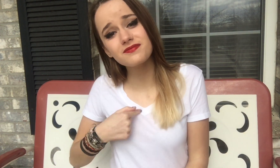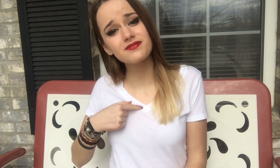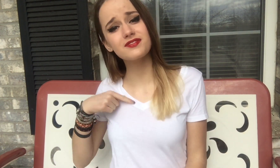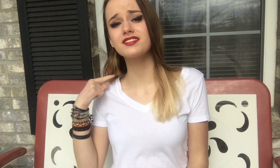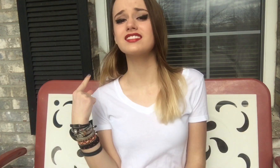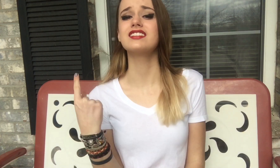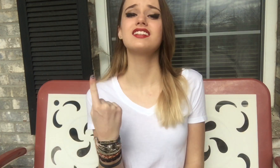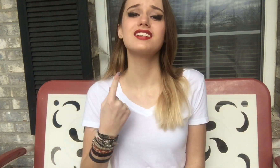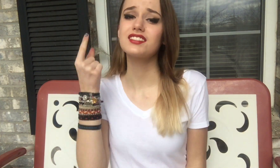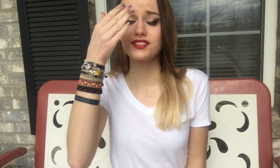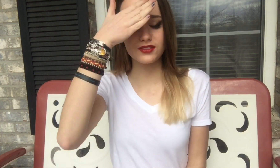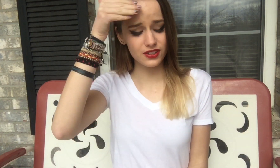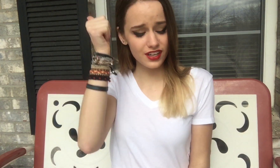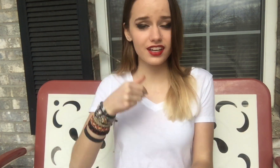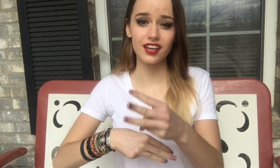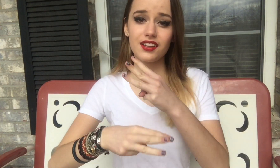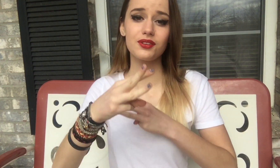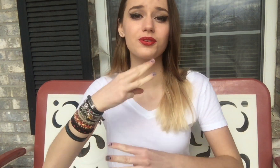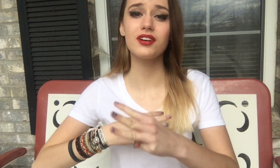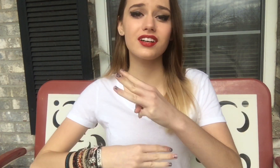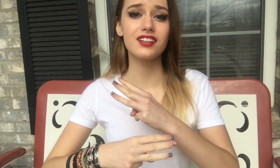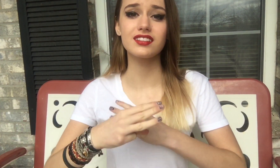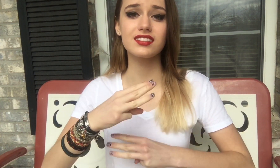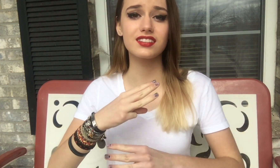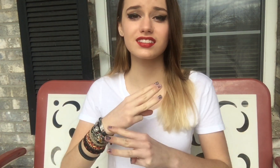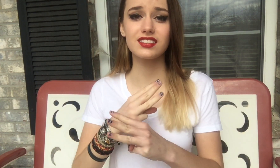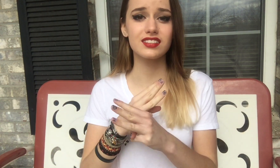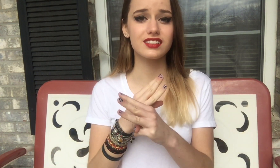And just forget the world